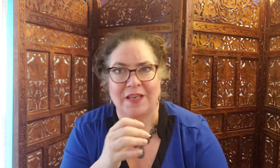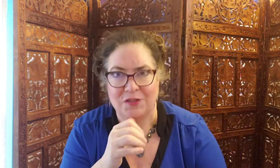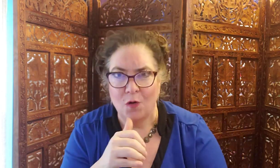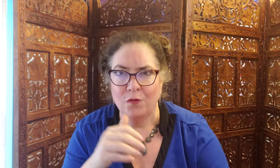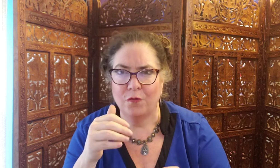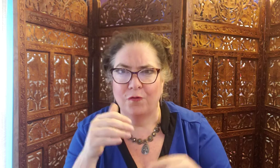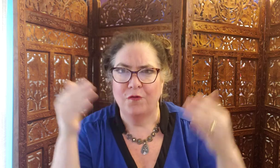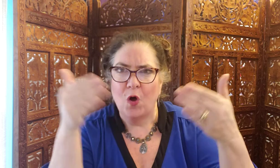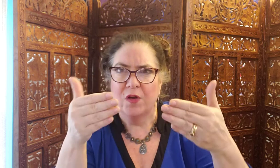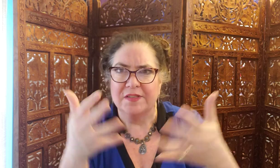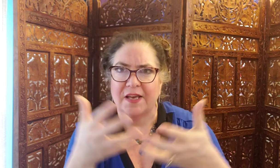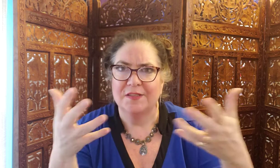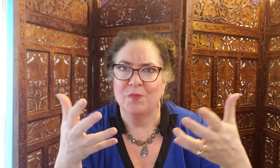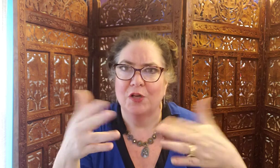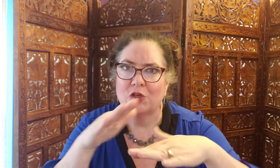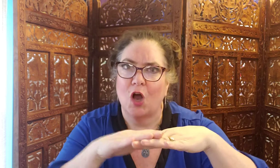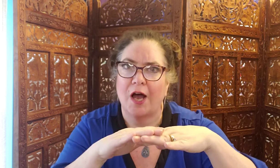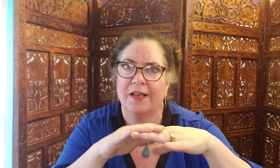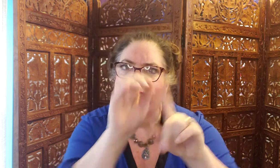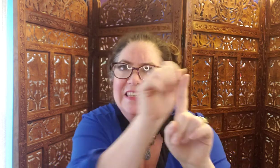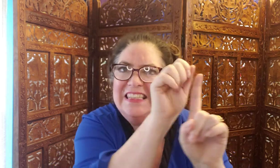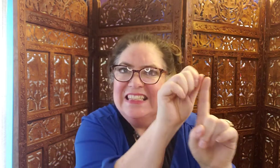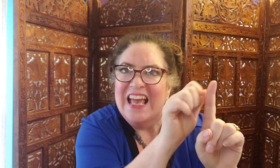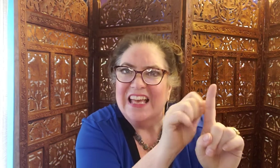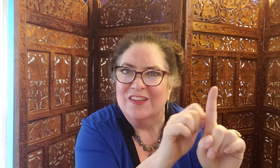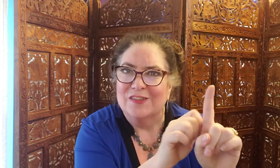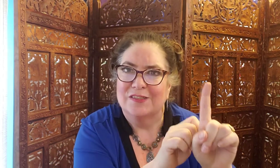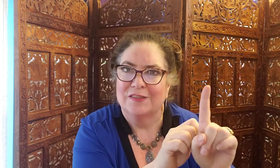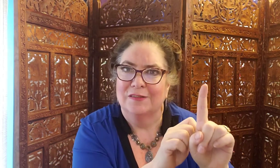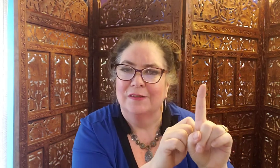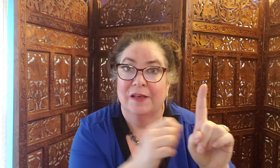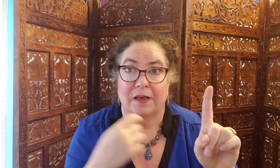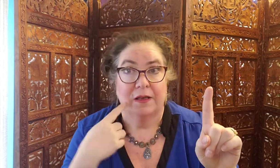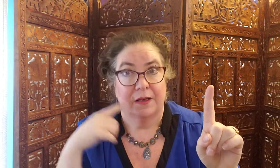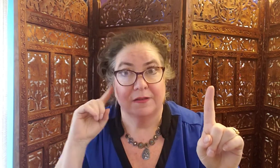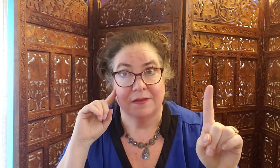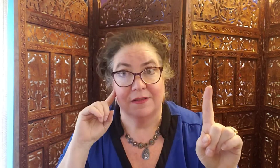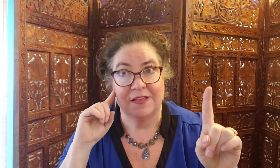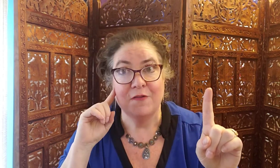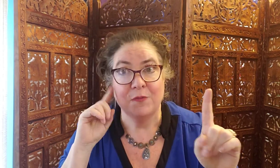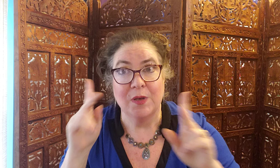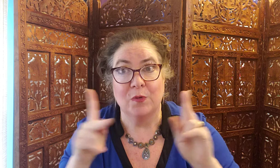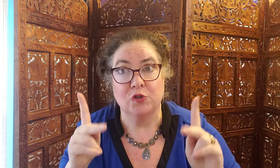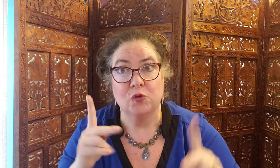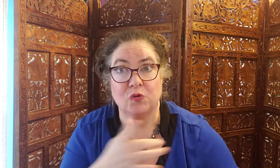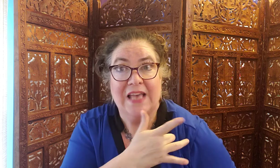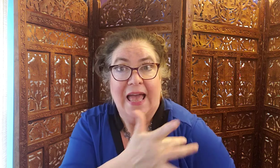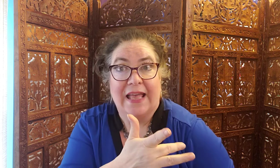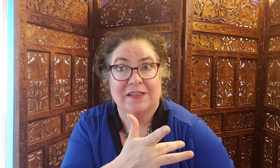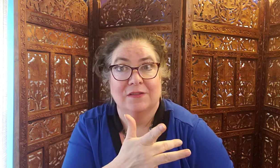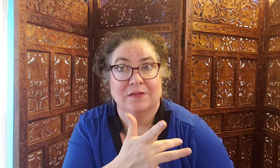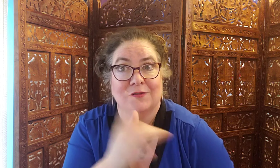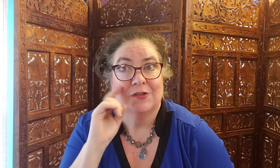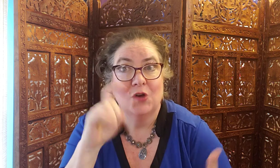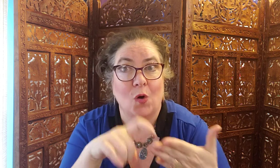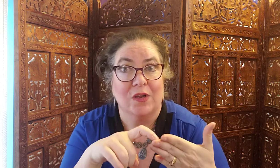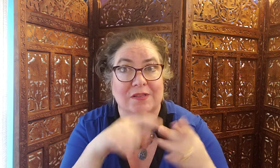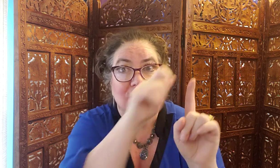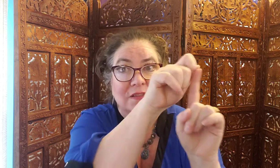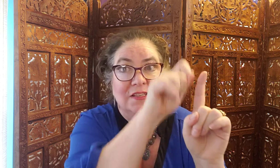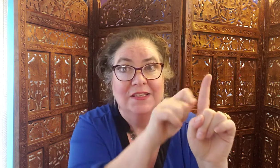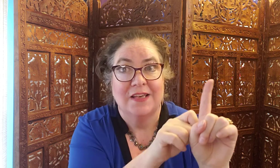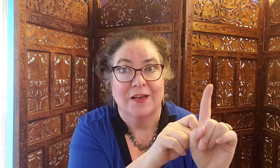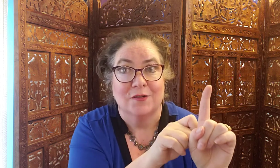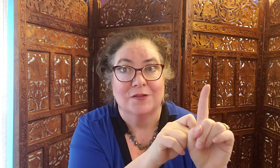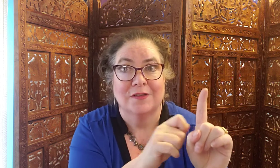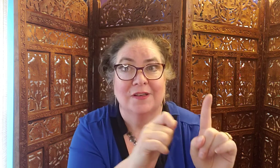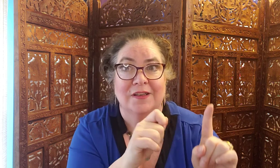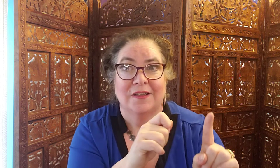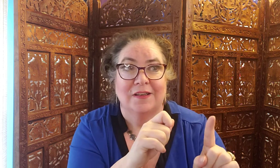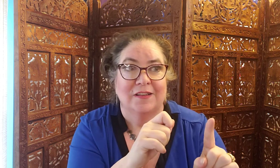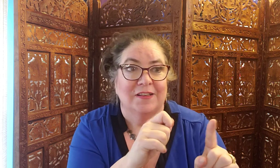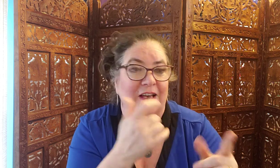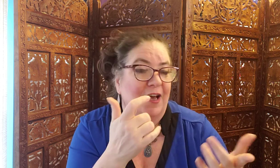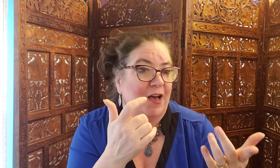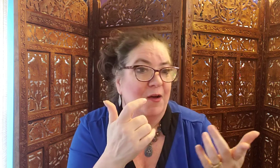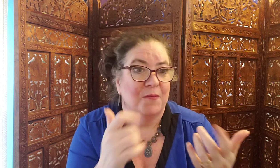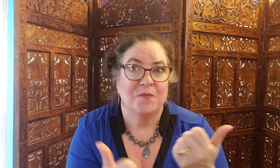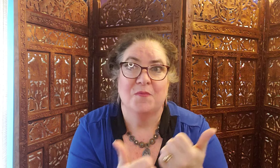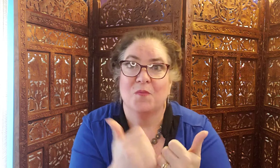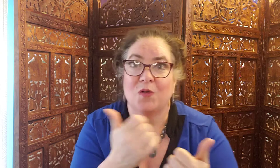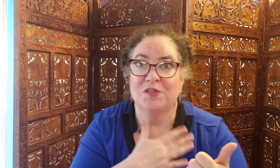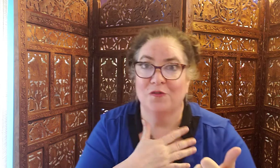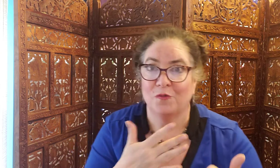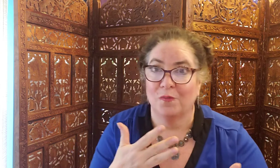they don't focus as much on the details. Deaf people do tend to notice the details. Most of